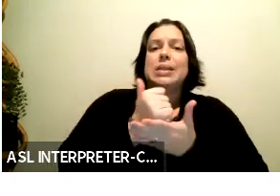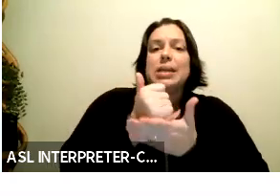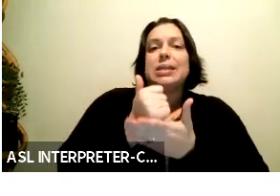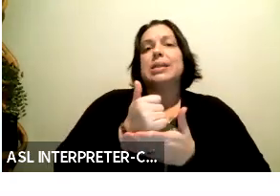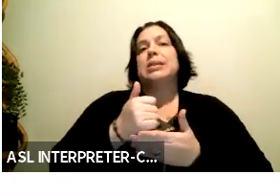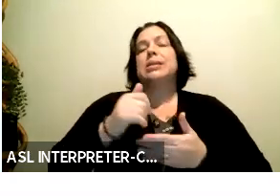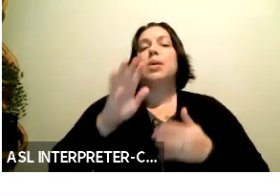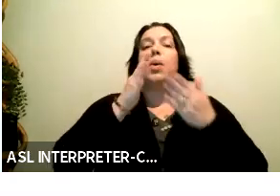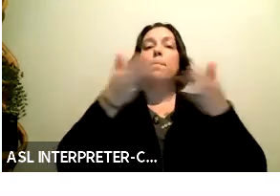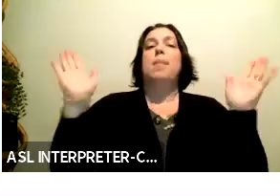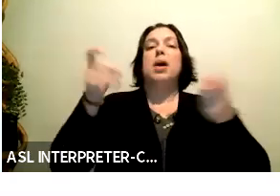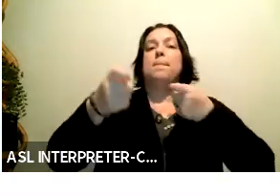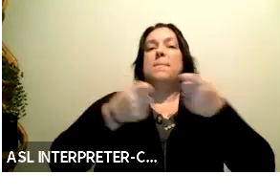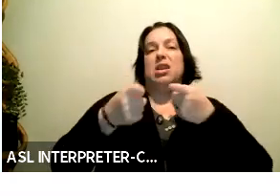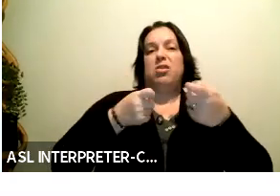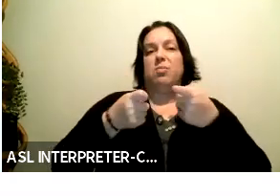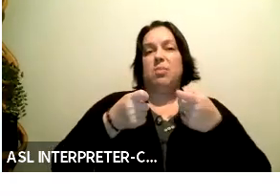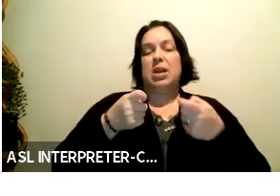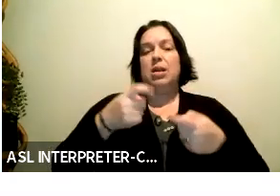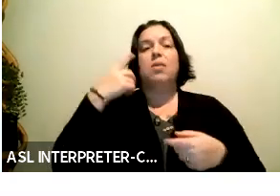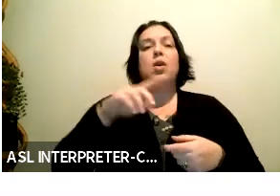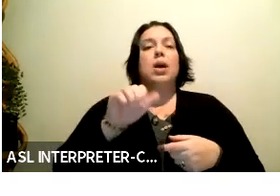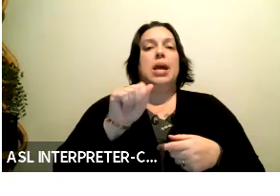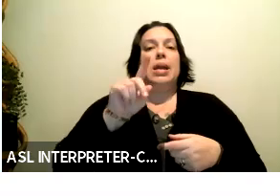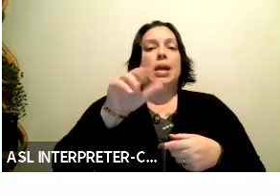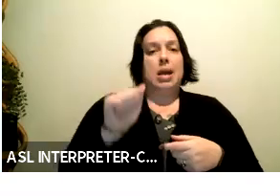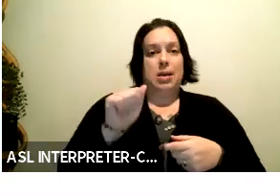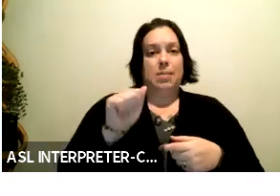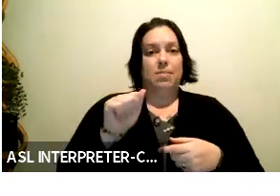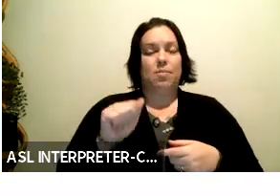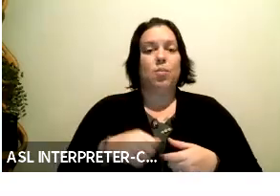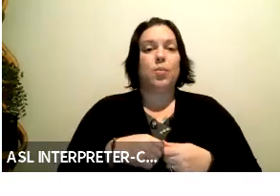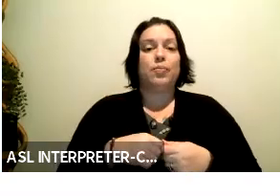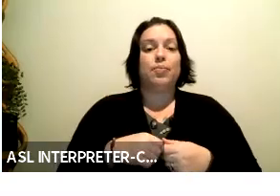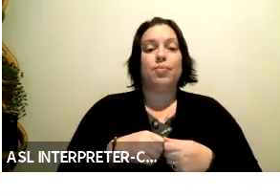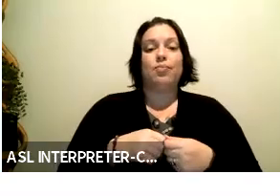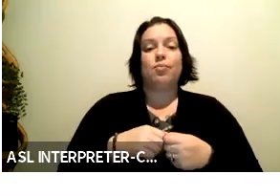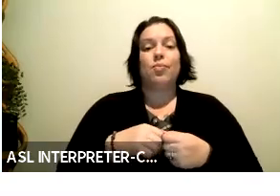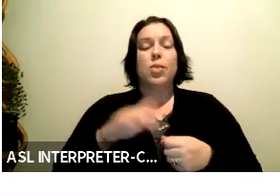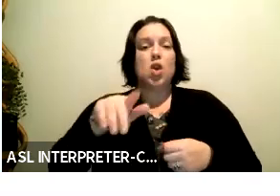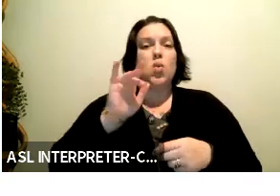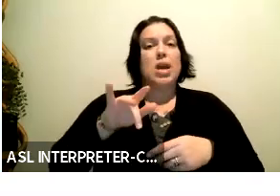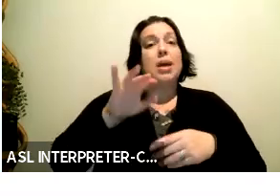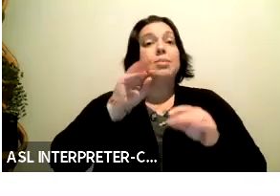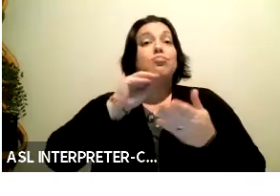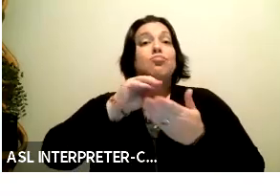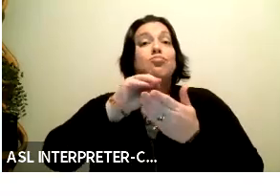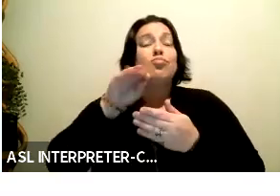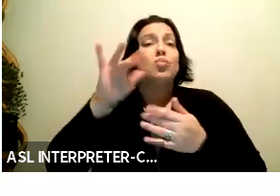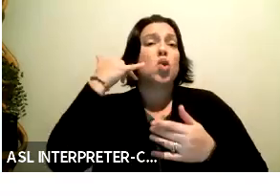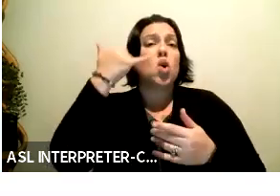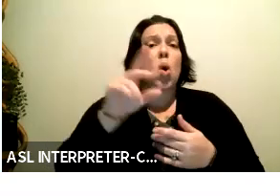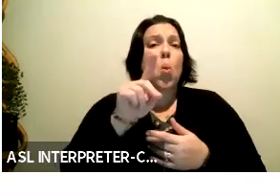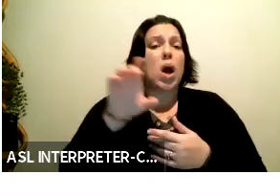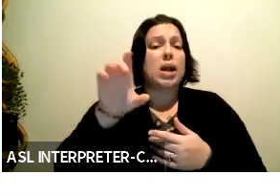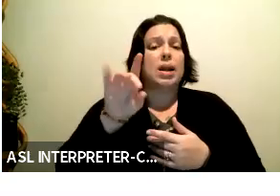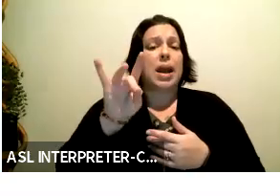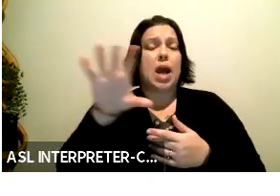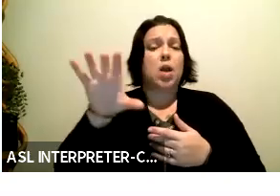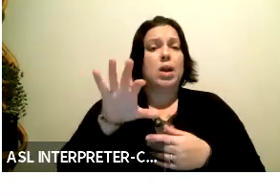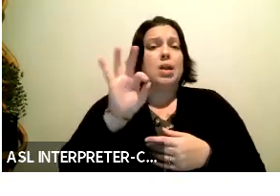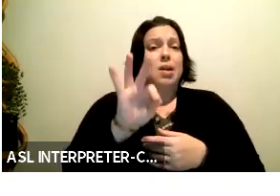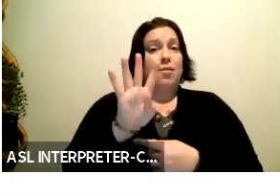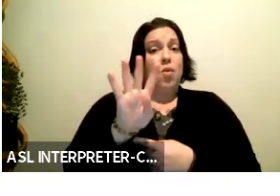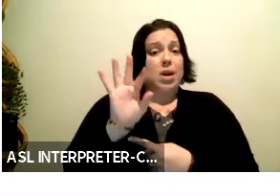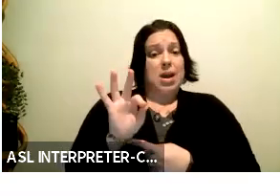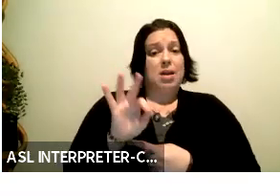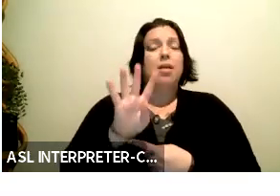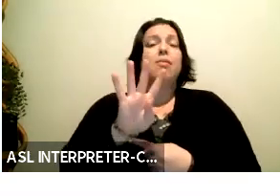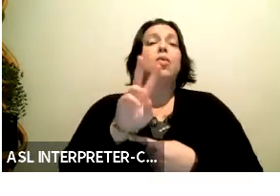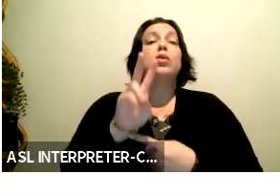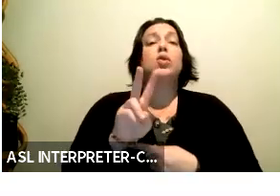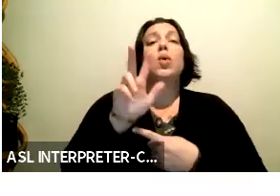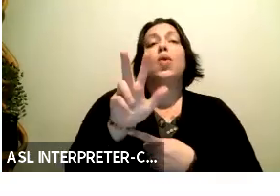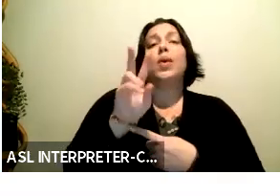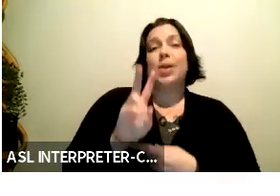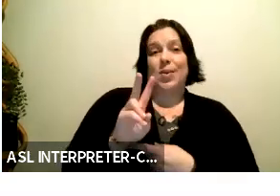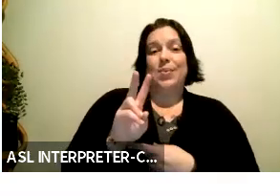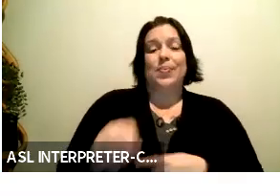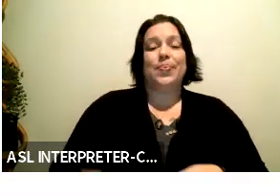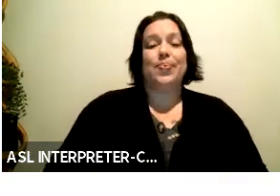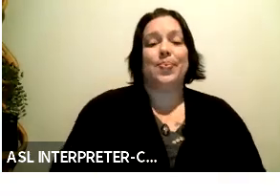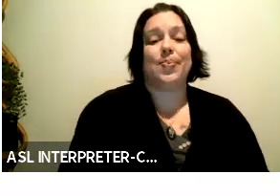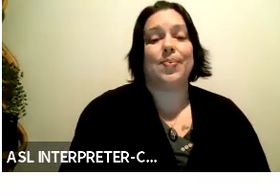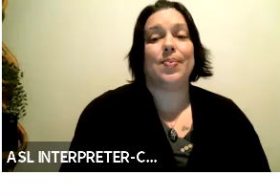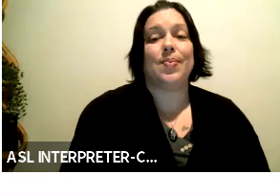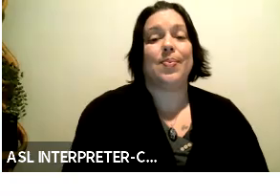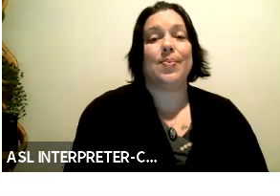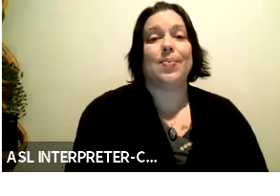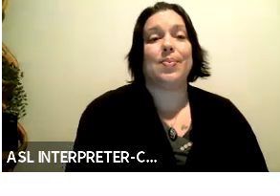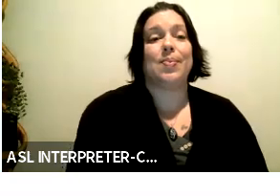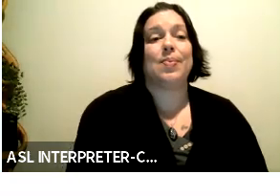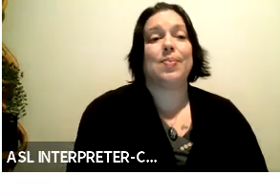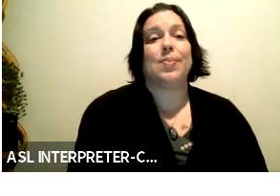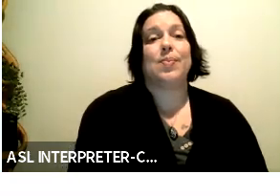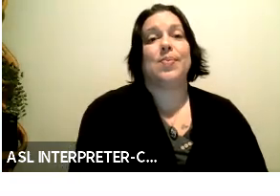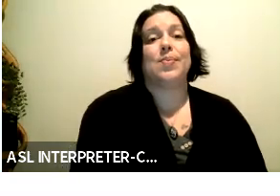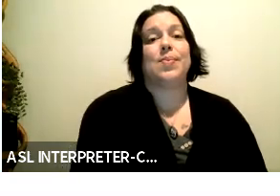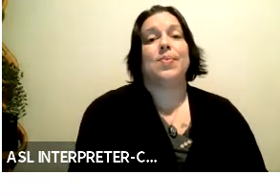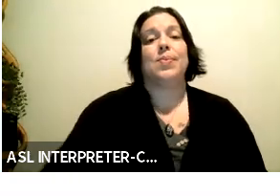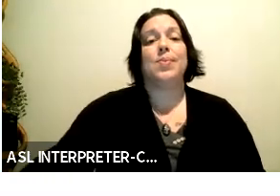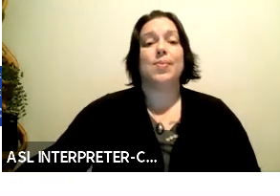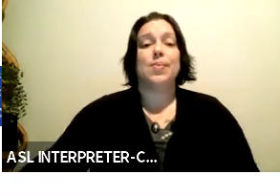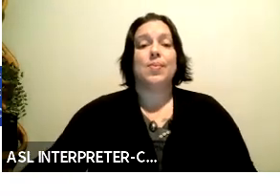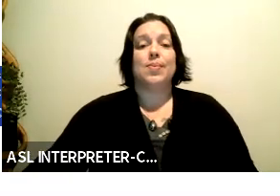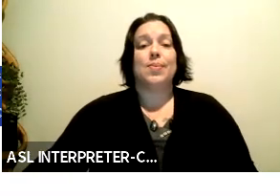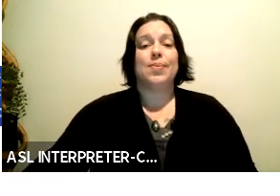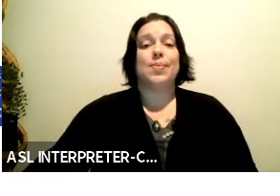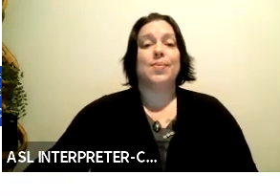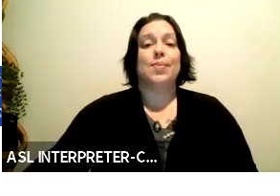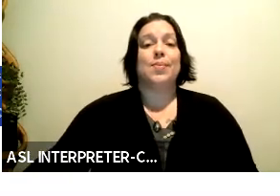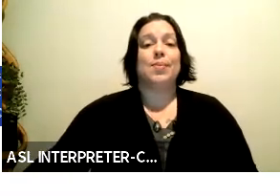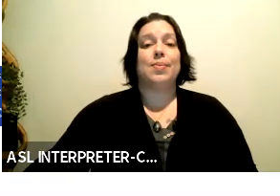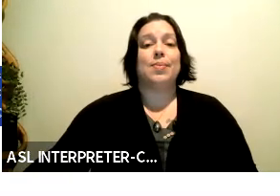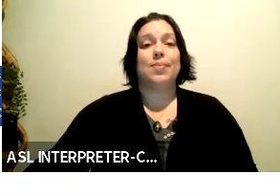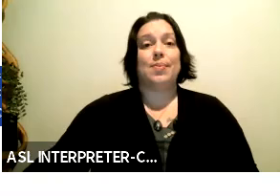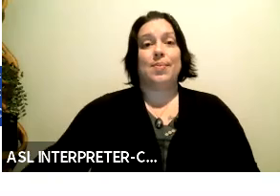Disabilities Act. You can reach your regional ADA Center by dialing 1 800 949 4232. Realtime